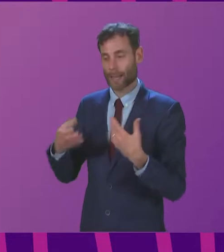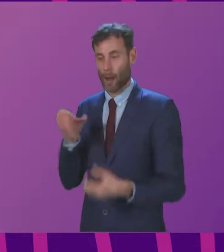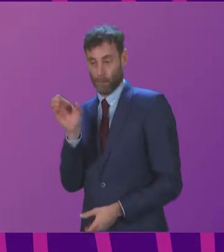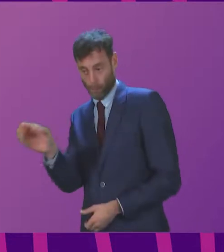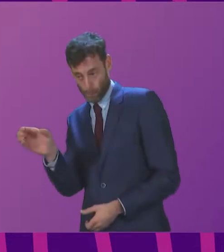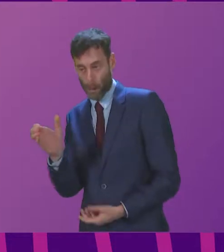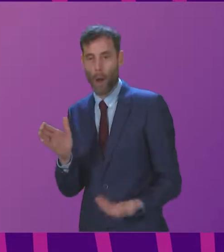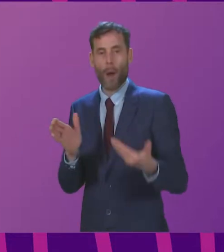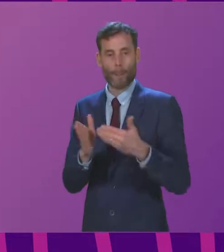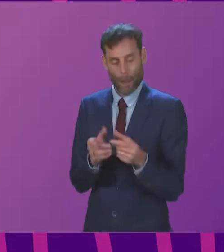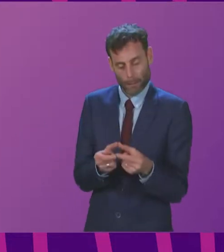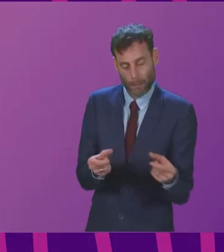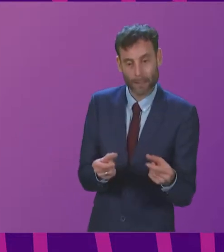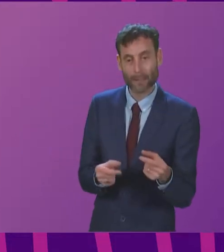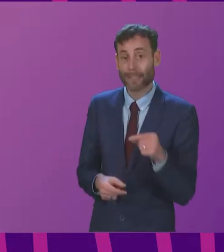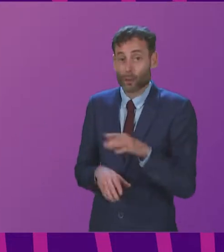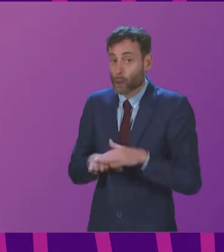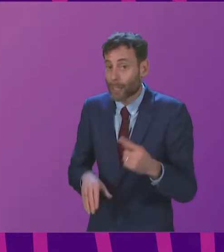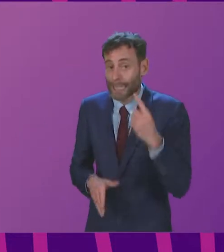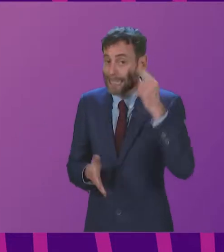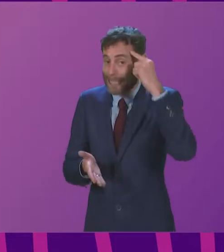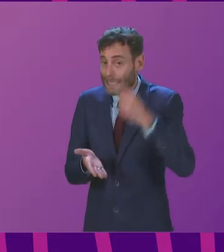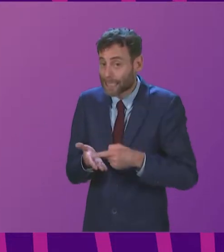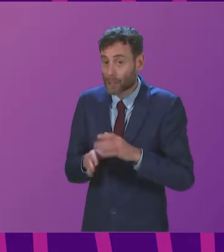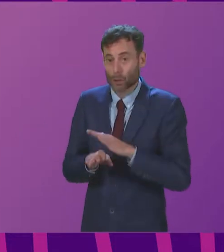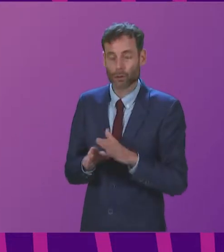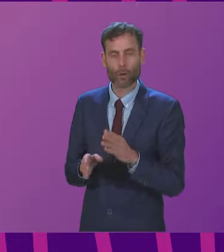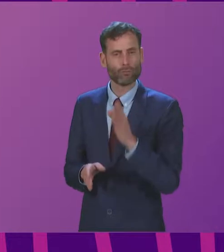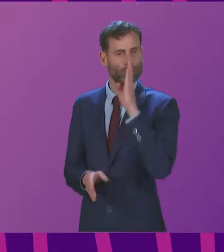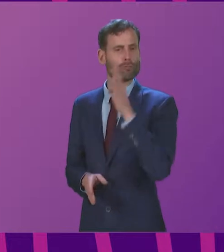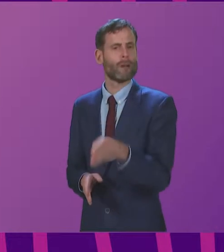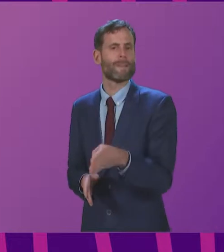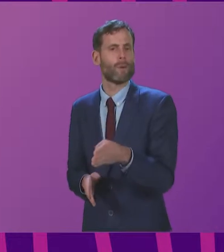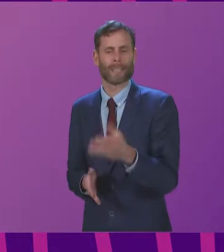Such decisions are not easy or straightforward, and they are never black and white, but if we had